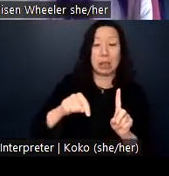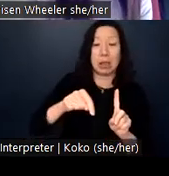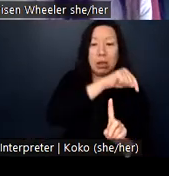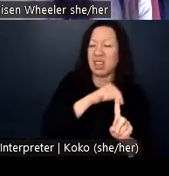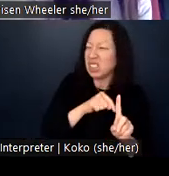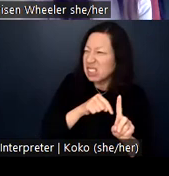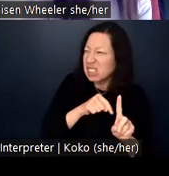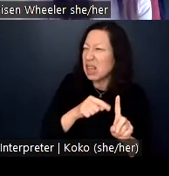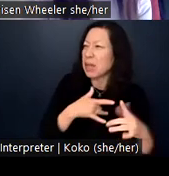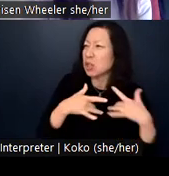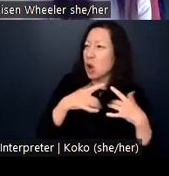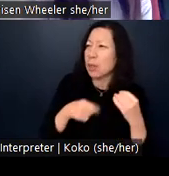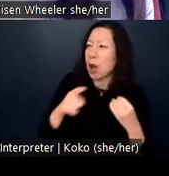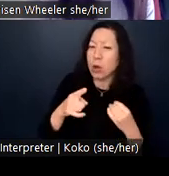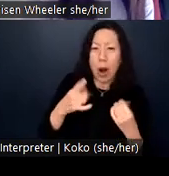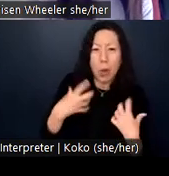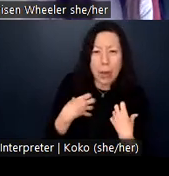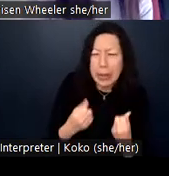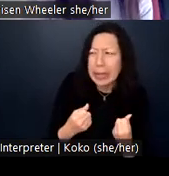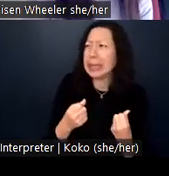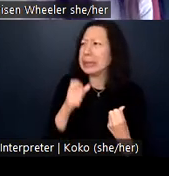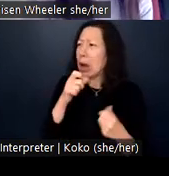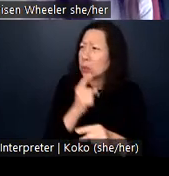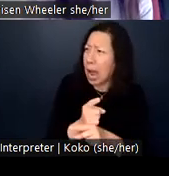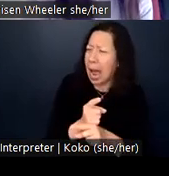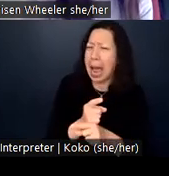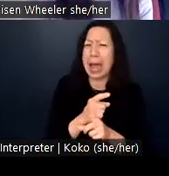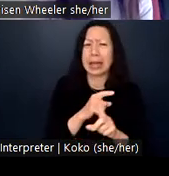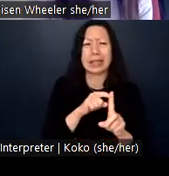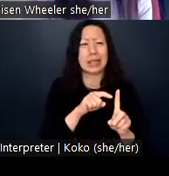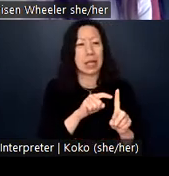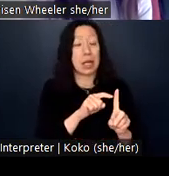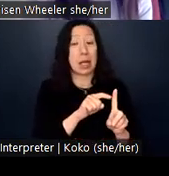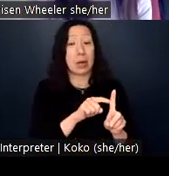12:23:37 But the more that they isolate the survivor from those opposing voices